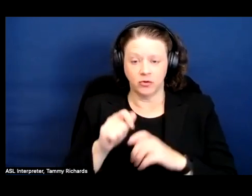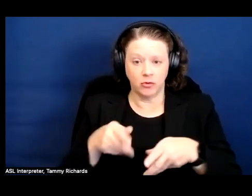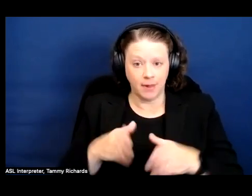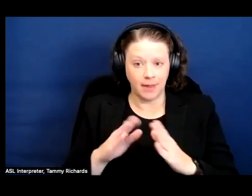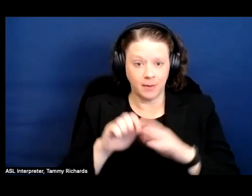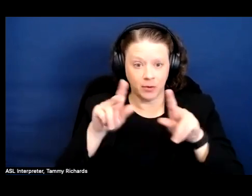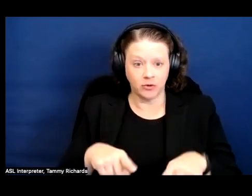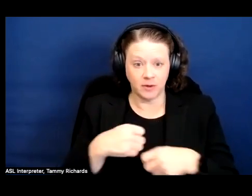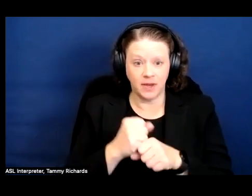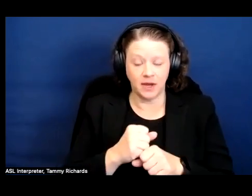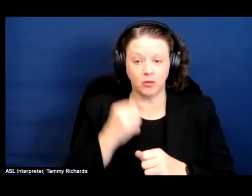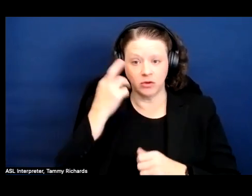That would be a fundamental alteration.